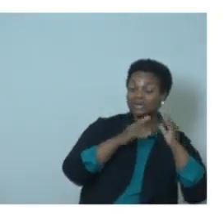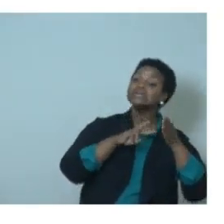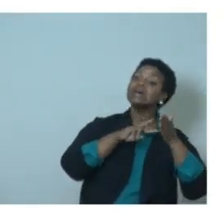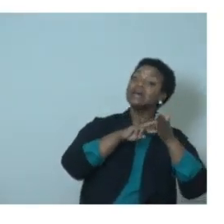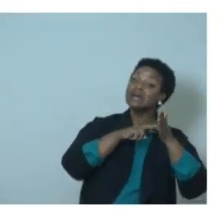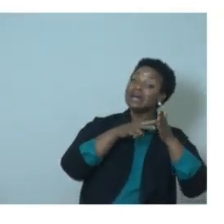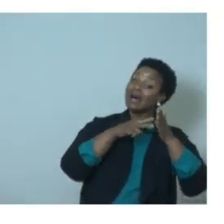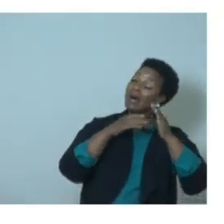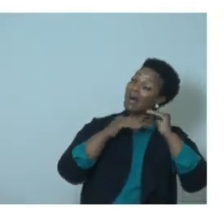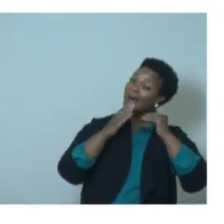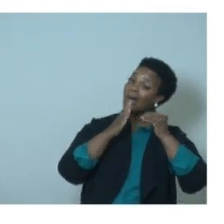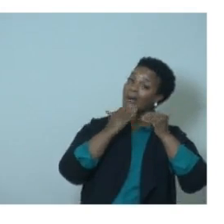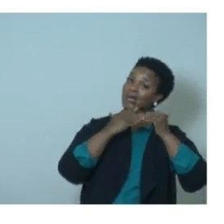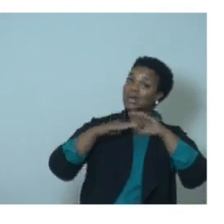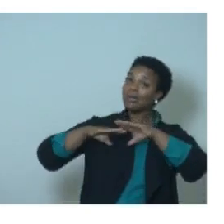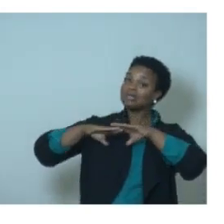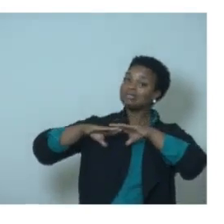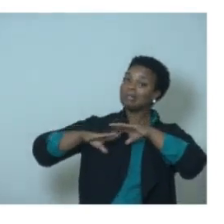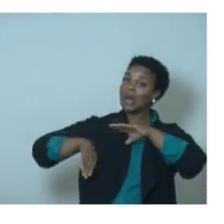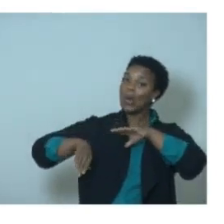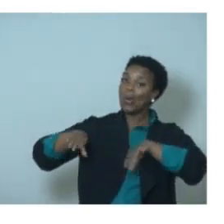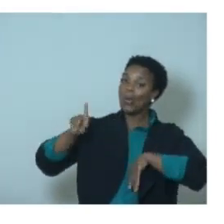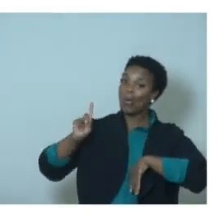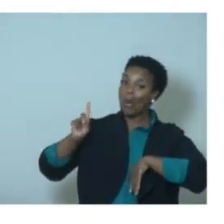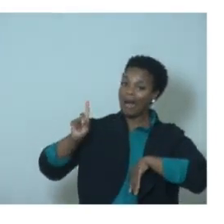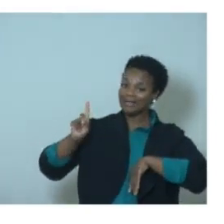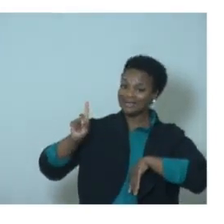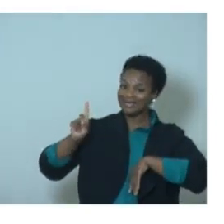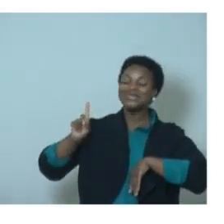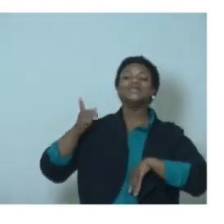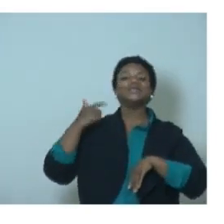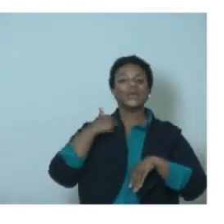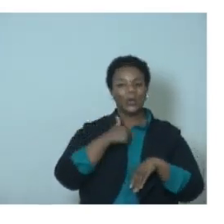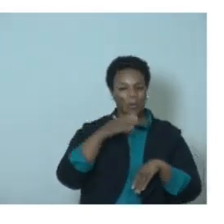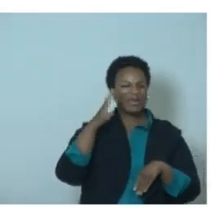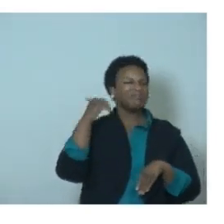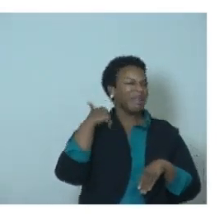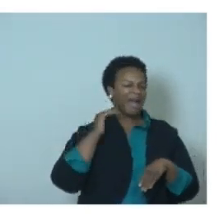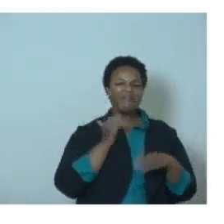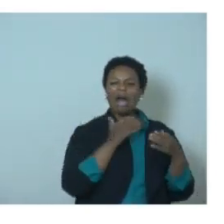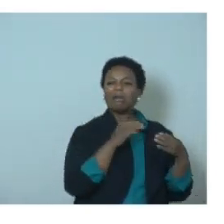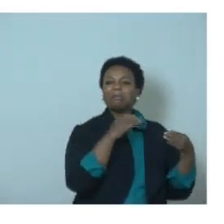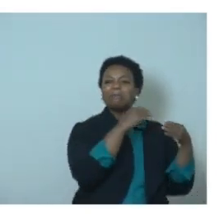THE NEWS IS GOOD THOUGH WHEN WE’RE ON THE DOWN SIDE OF THE CURVE. WE ARE HEADED WELL BELOW ONE.